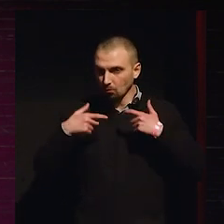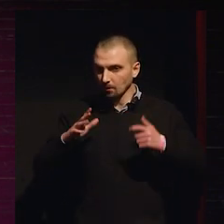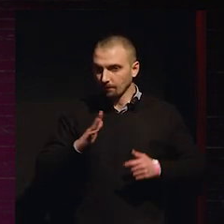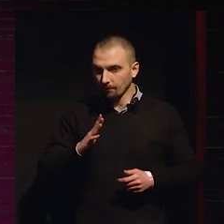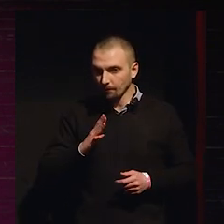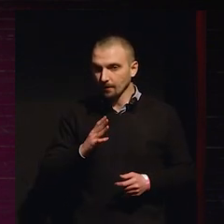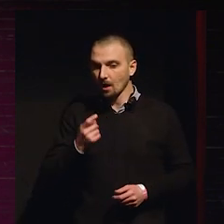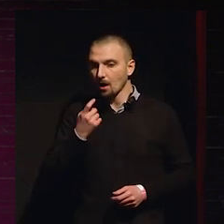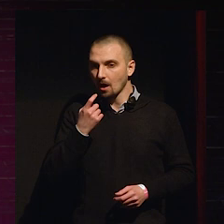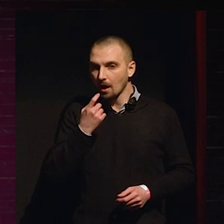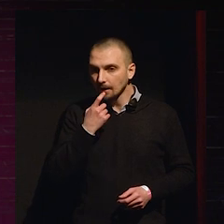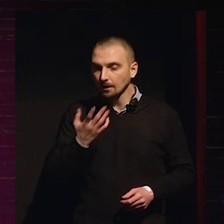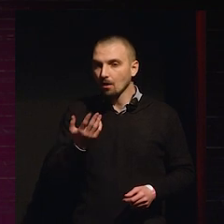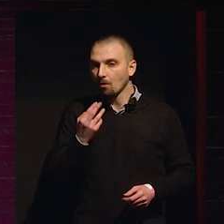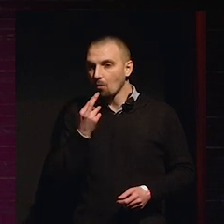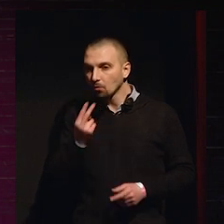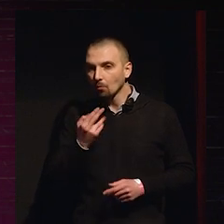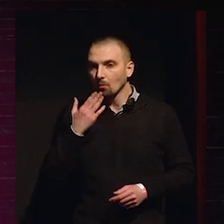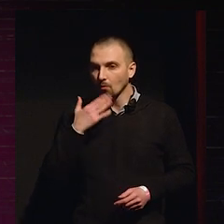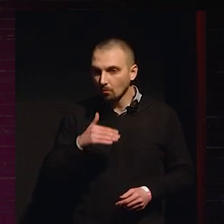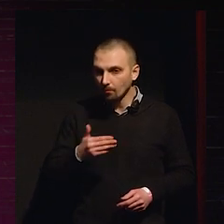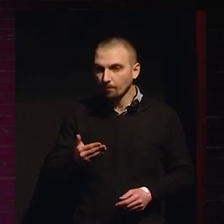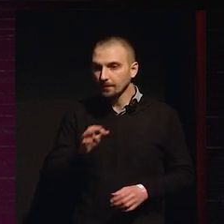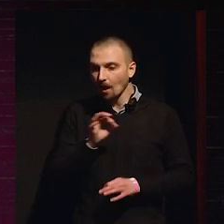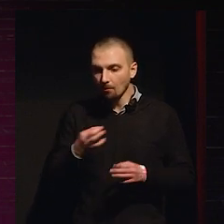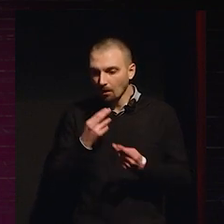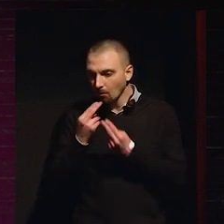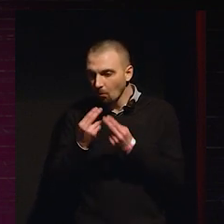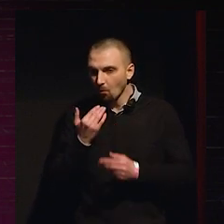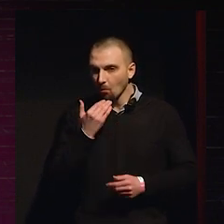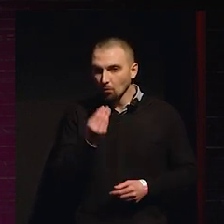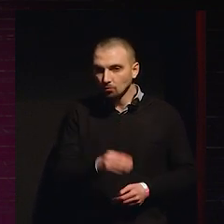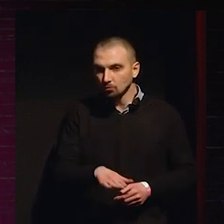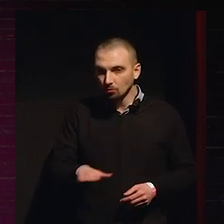You are the lawyer of the child who cannot express itself, or completely comprehend.